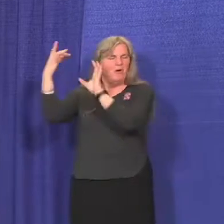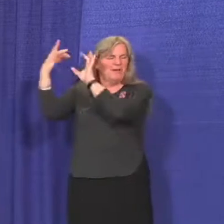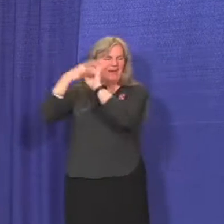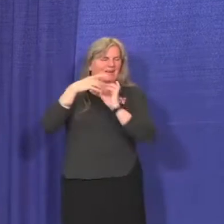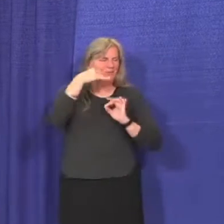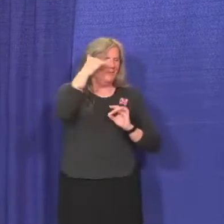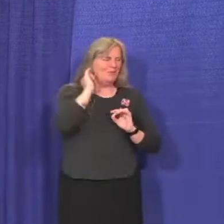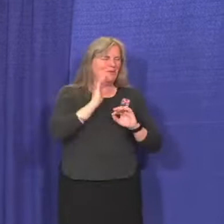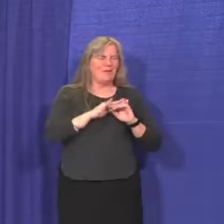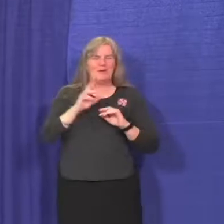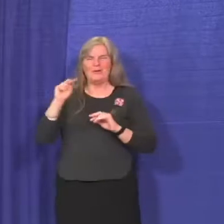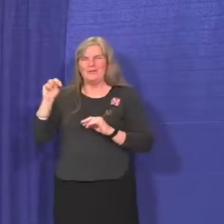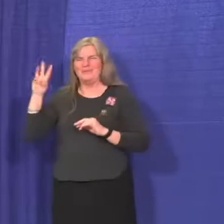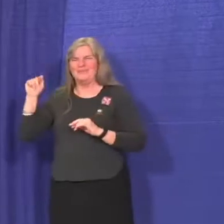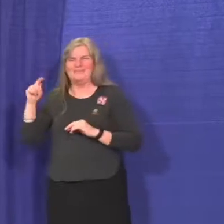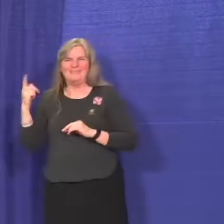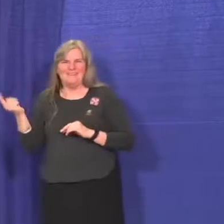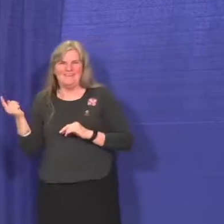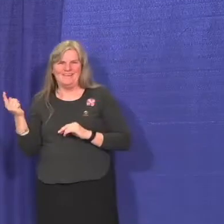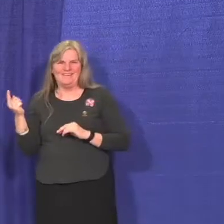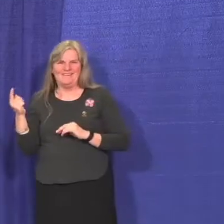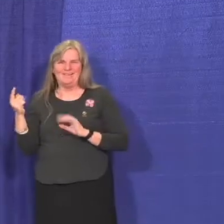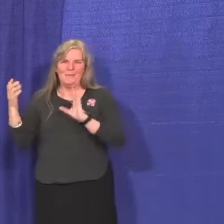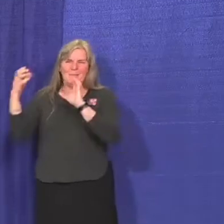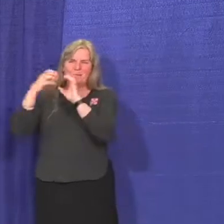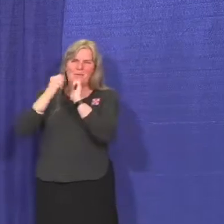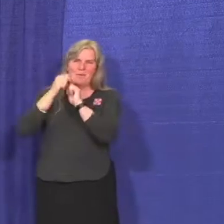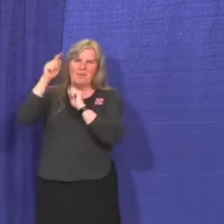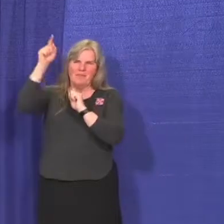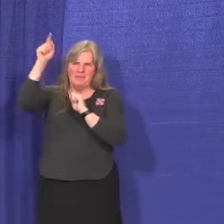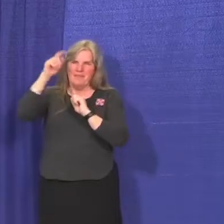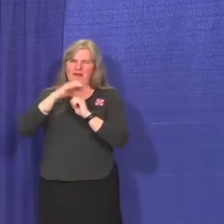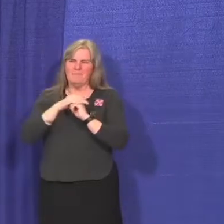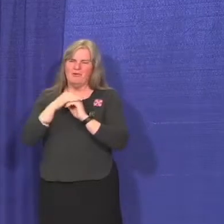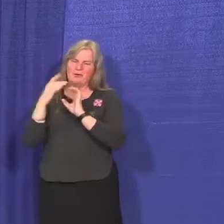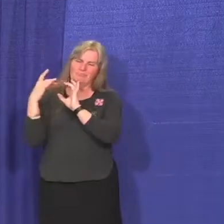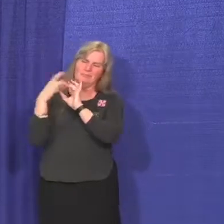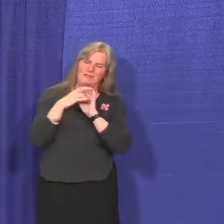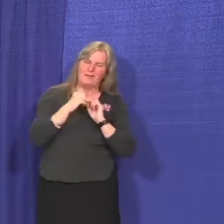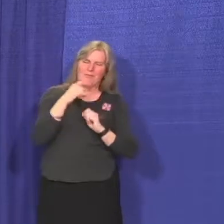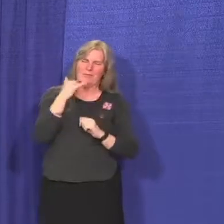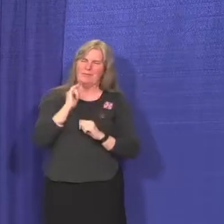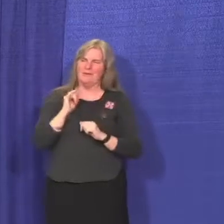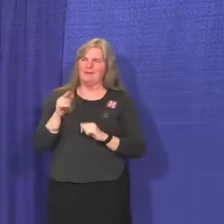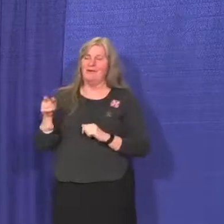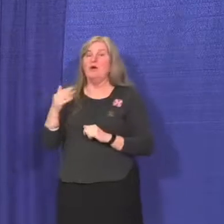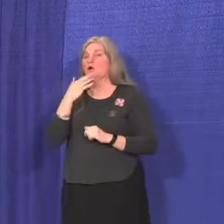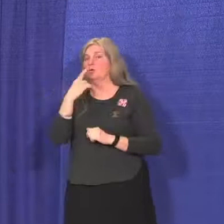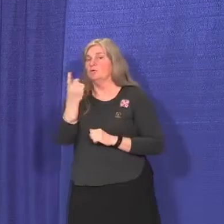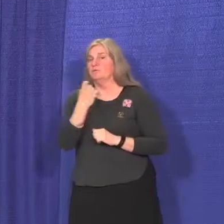the Mackenzie Delta region in the Northwest Territories to strike up a travel bubble is not